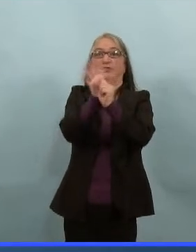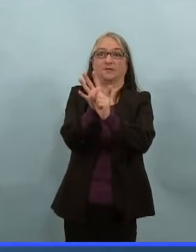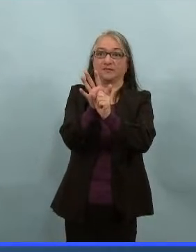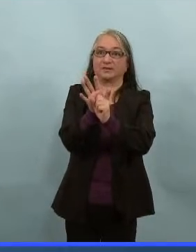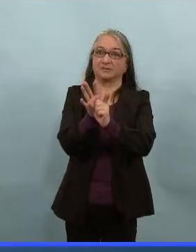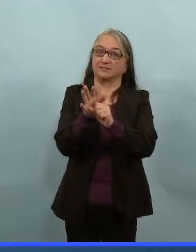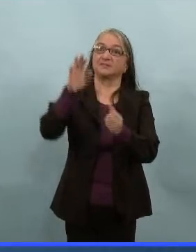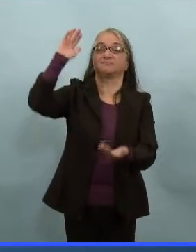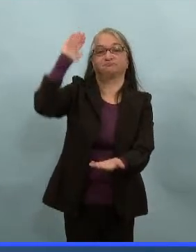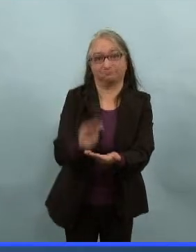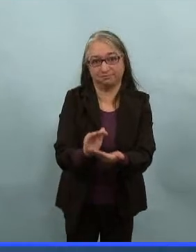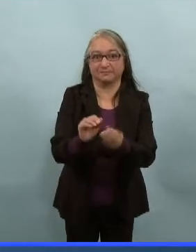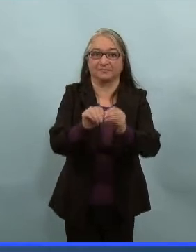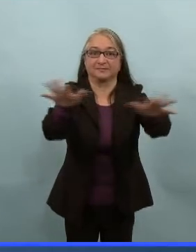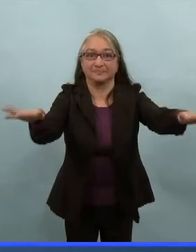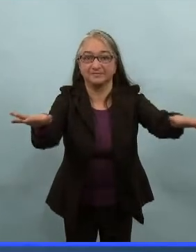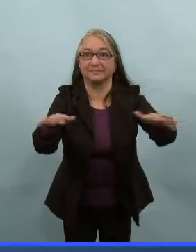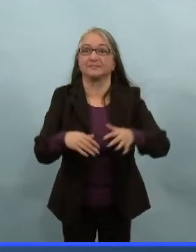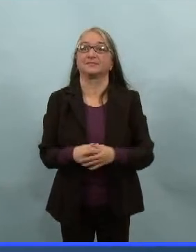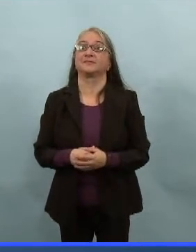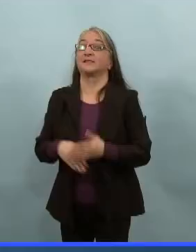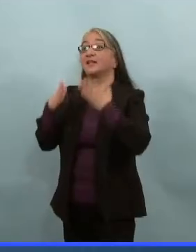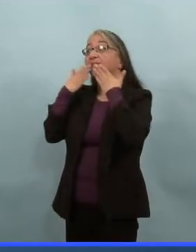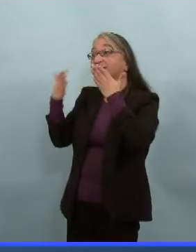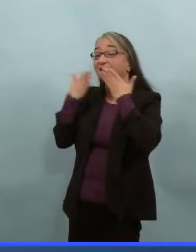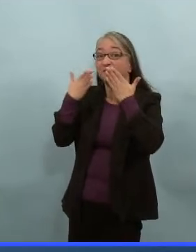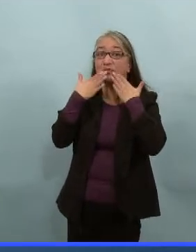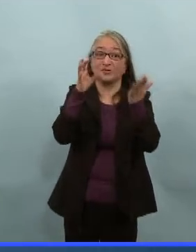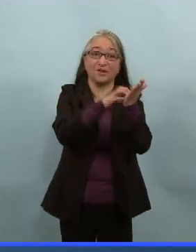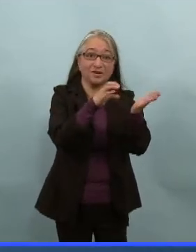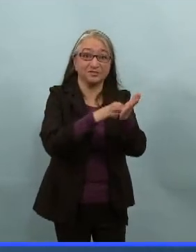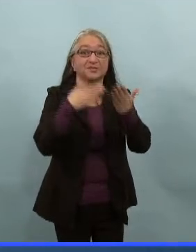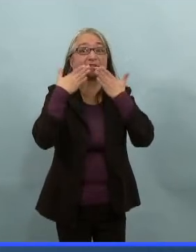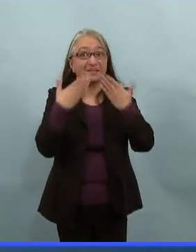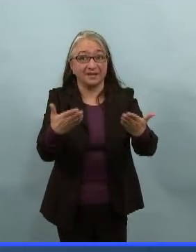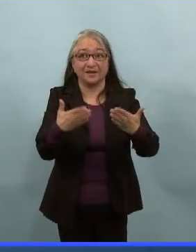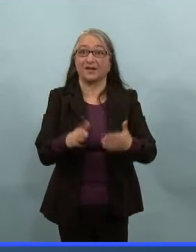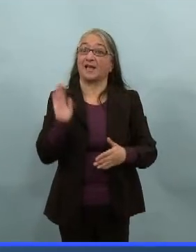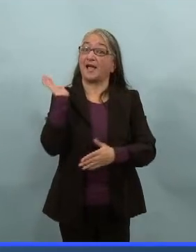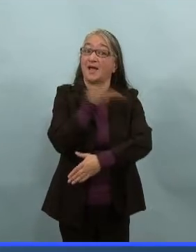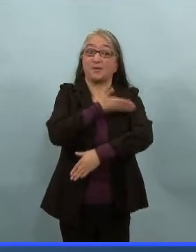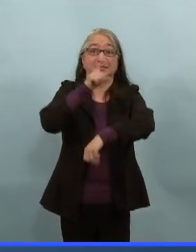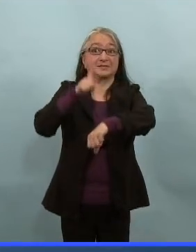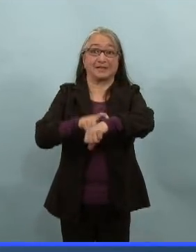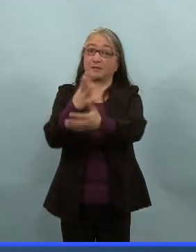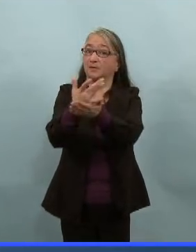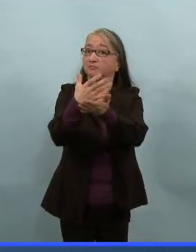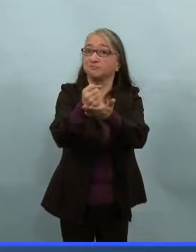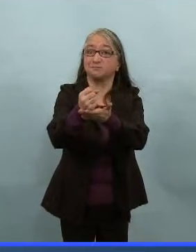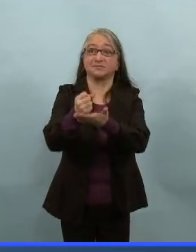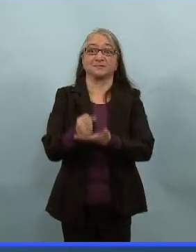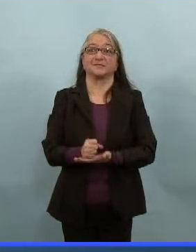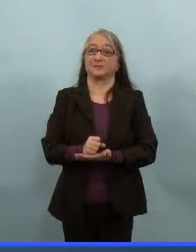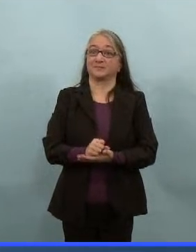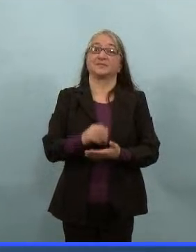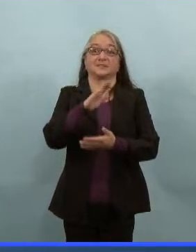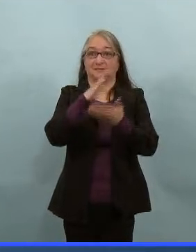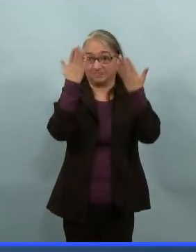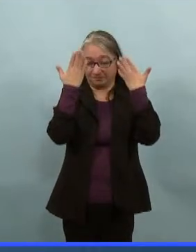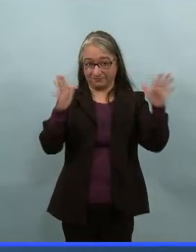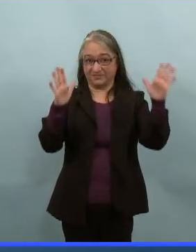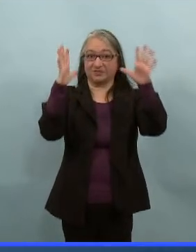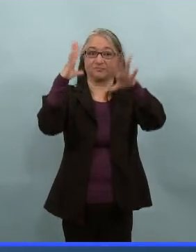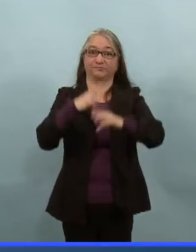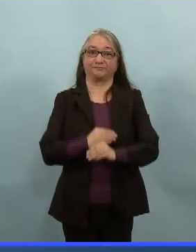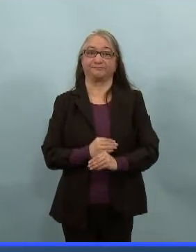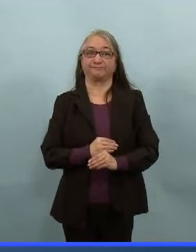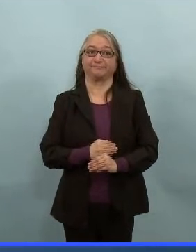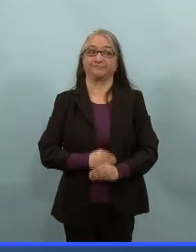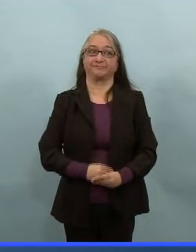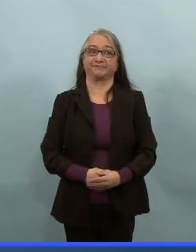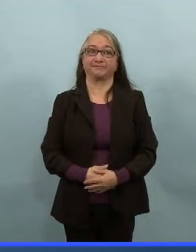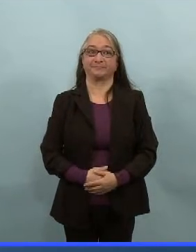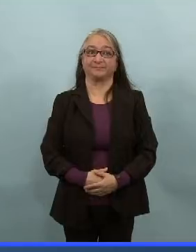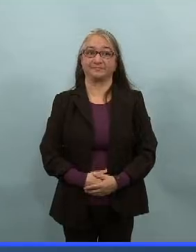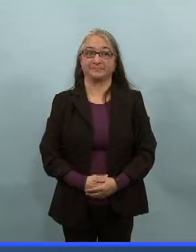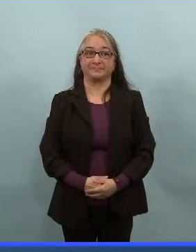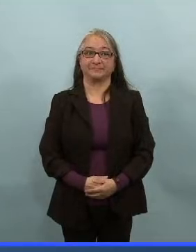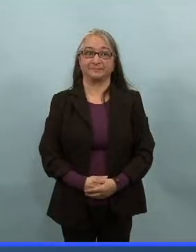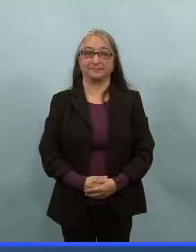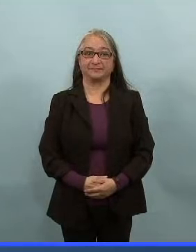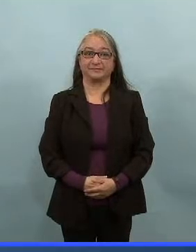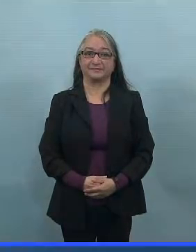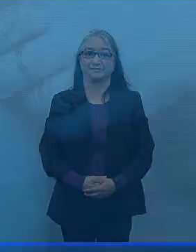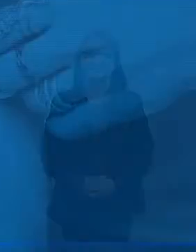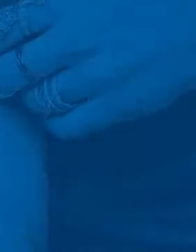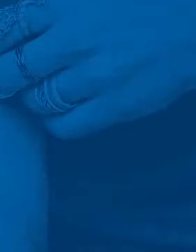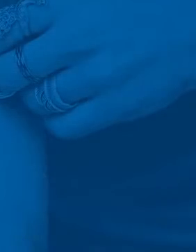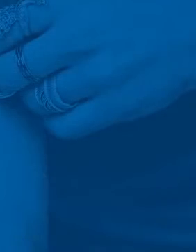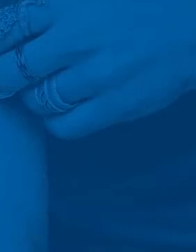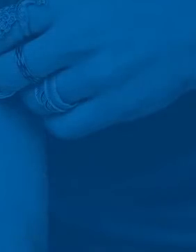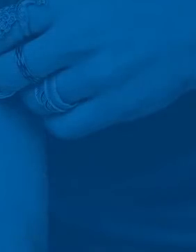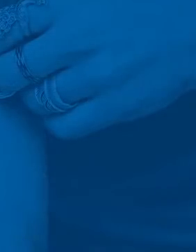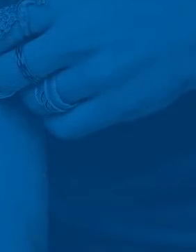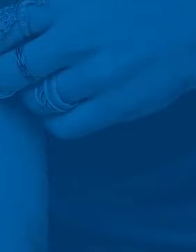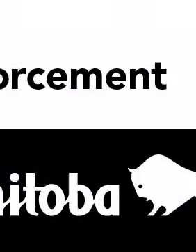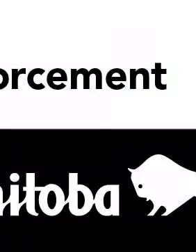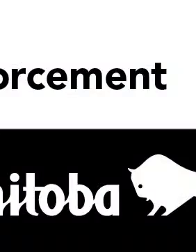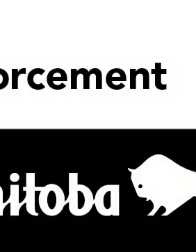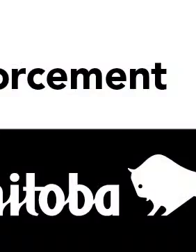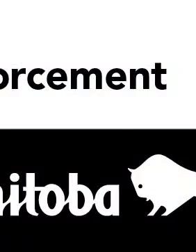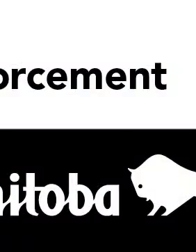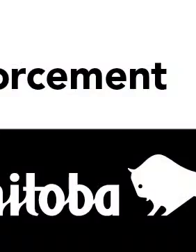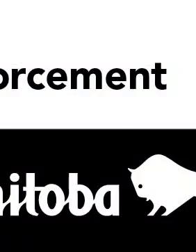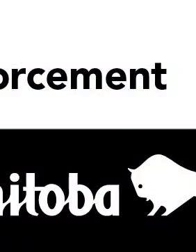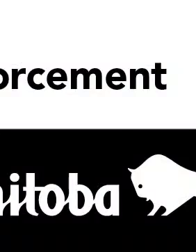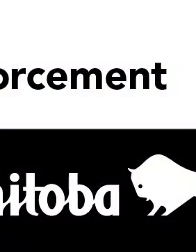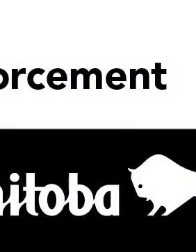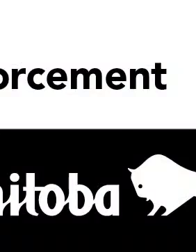thank you doctors thank you everyone this concludes our zoom session